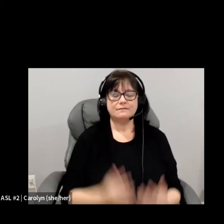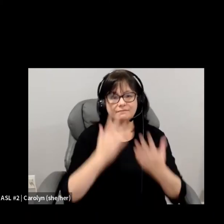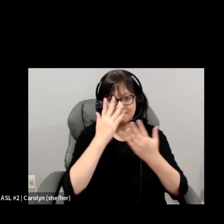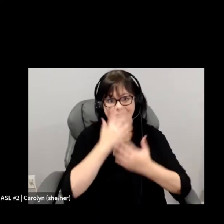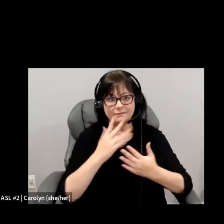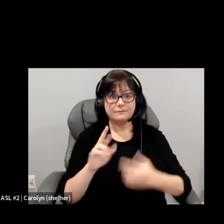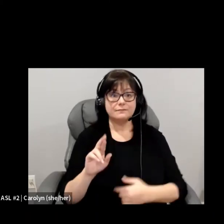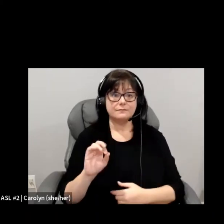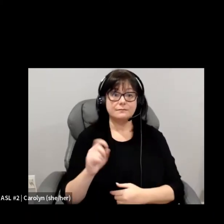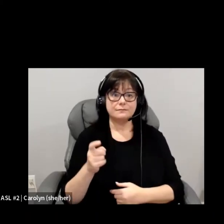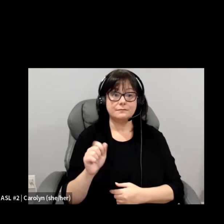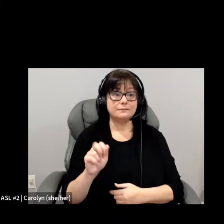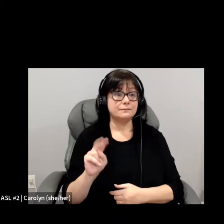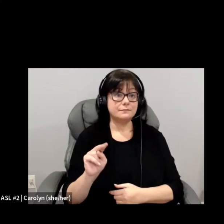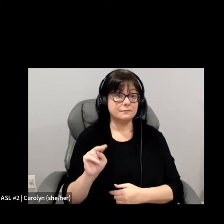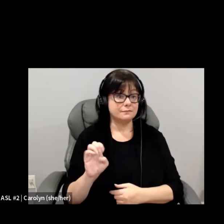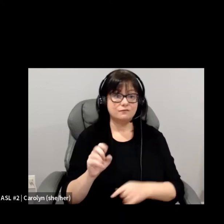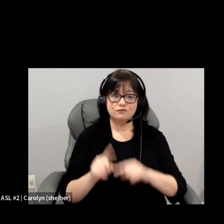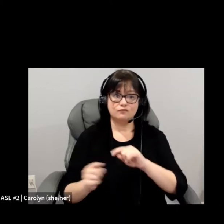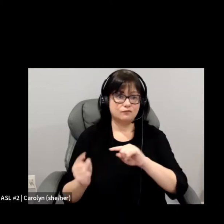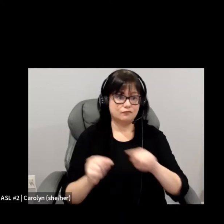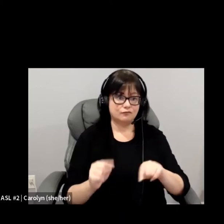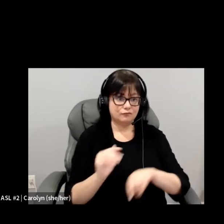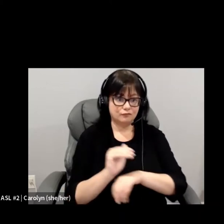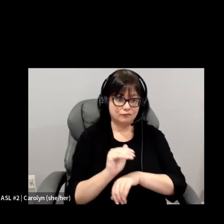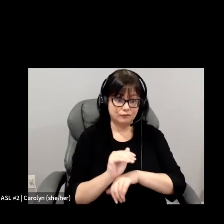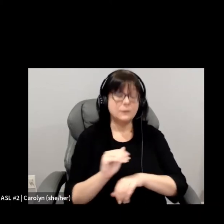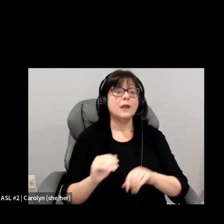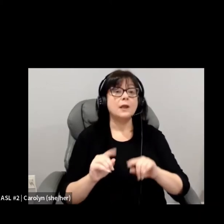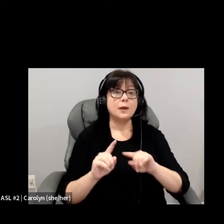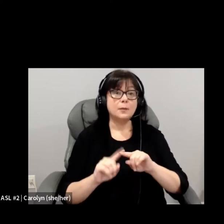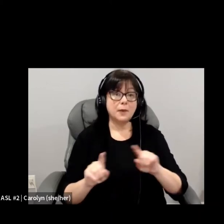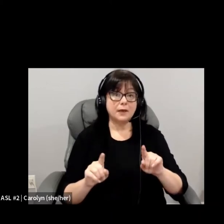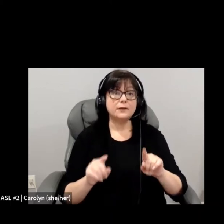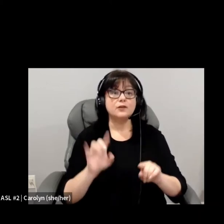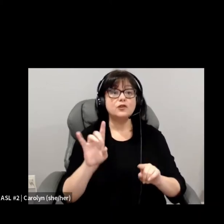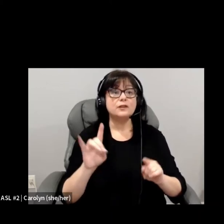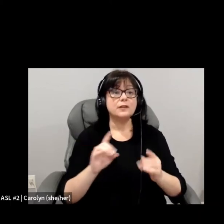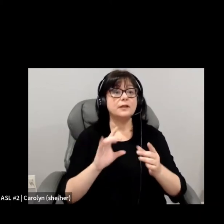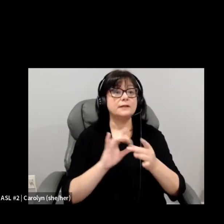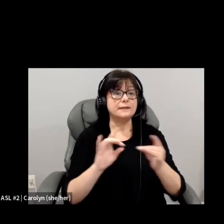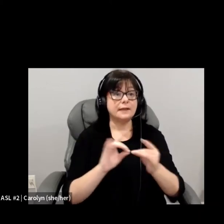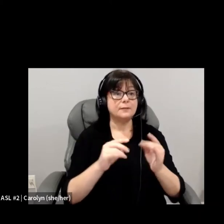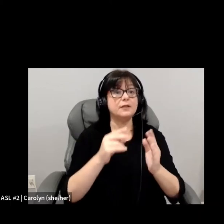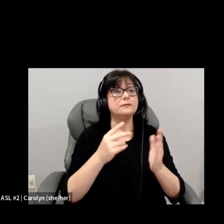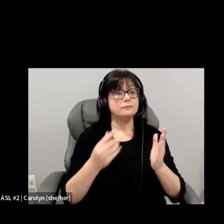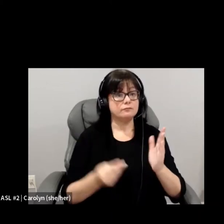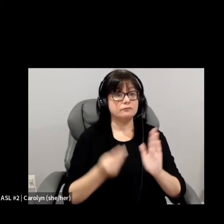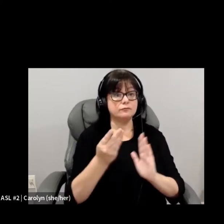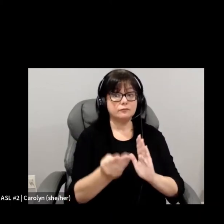BUT SHE PROVIDED A STATEMENT. I WILL TAKE A MOMENT AND READ IT.